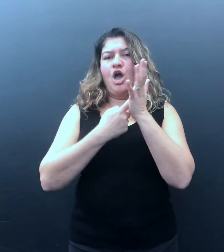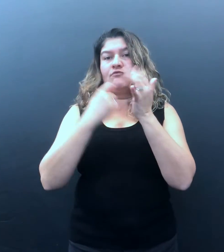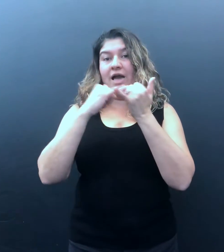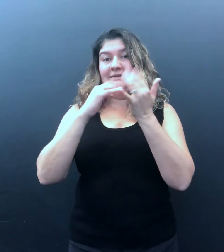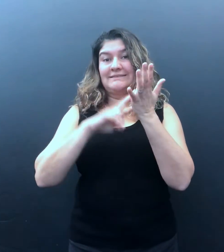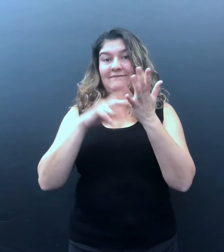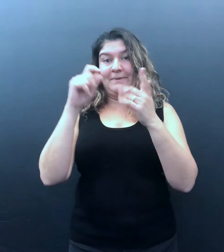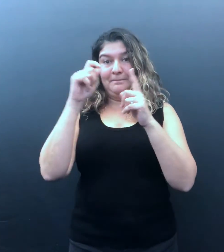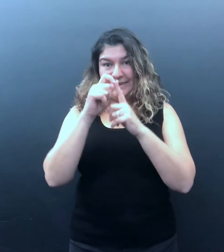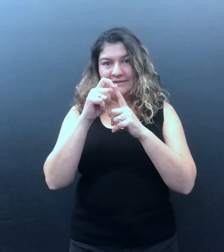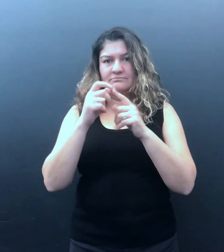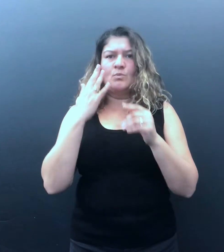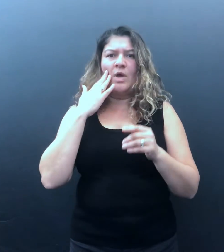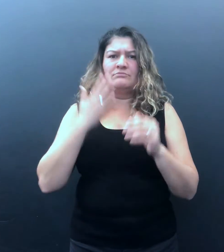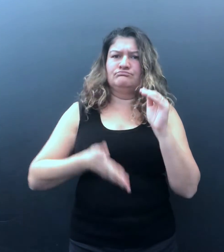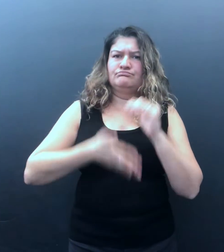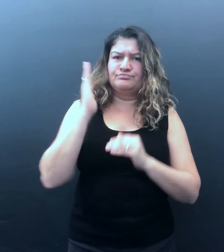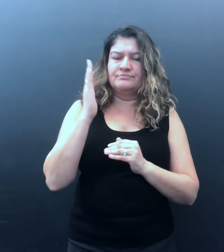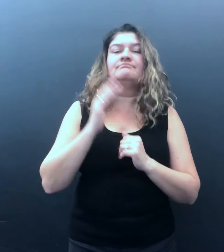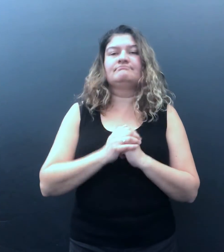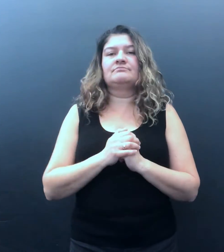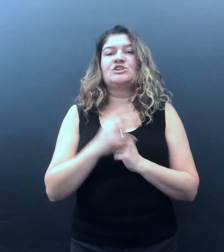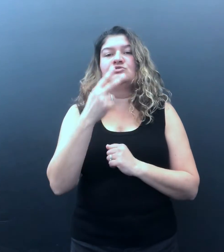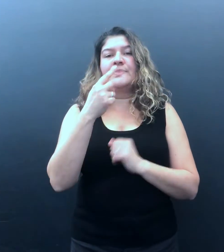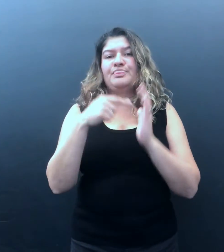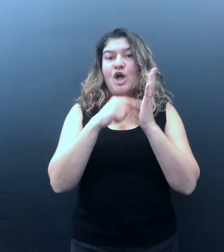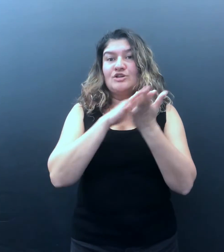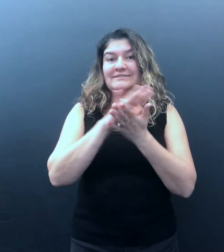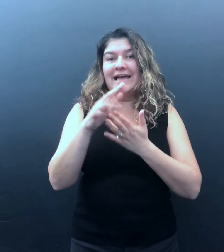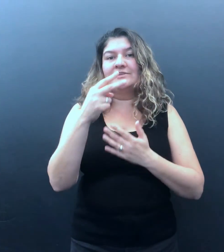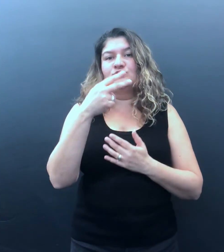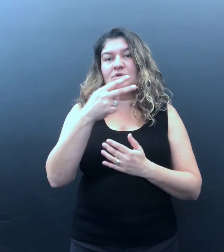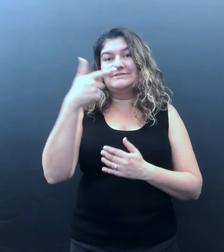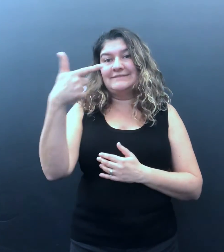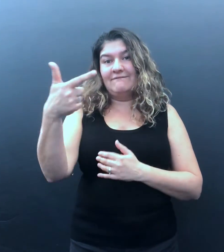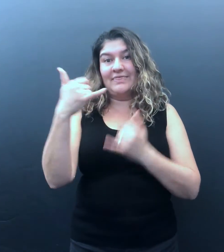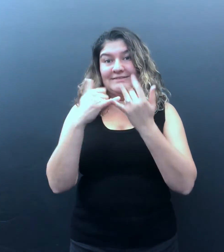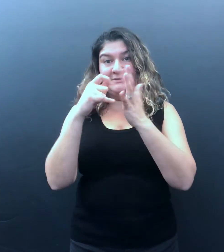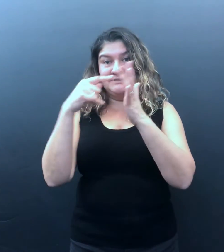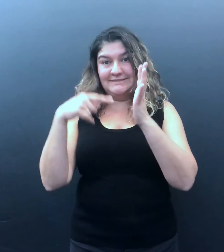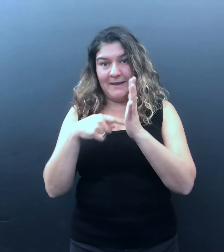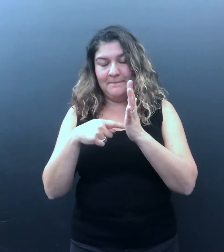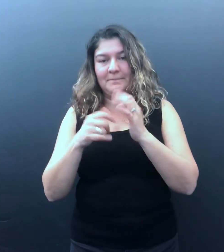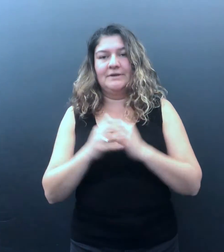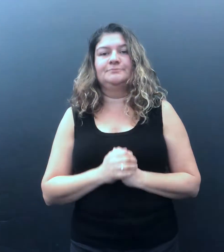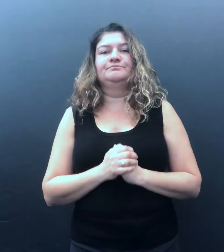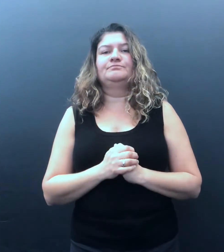RSVP by Thursday 27th September by emailing info@waad.org.au